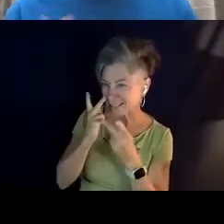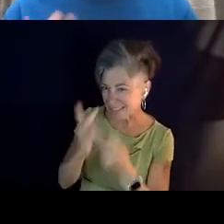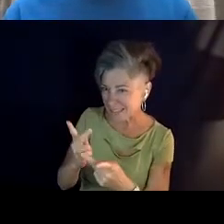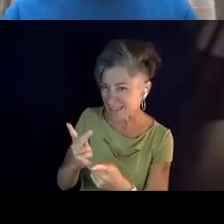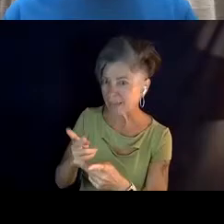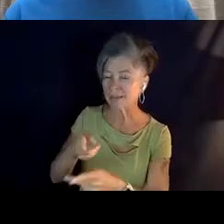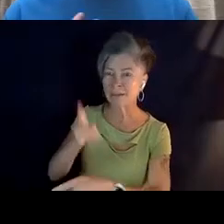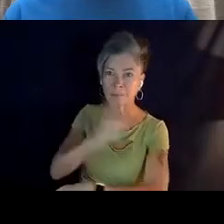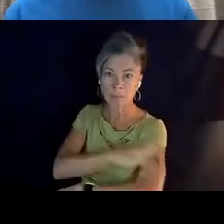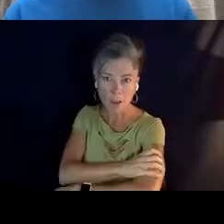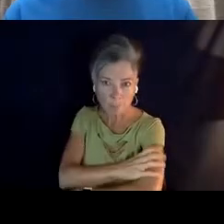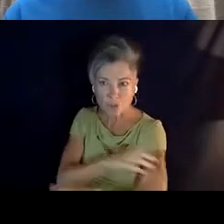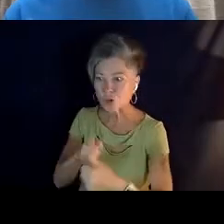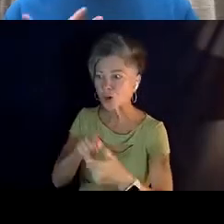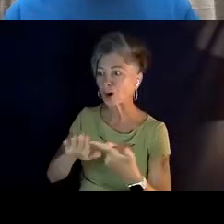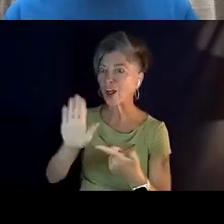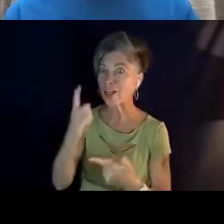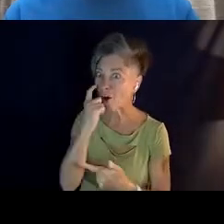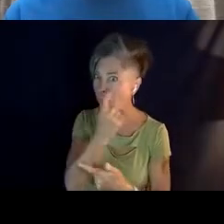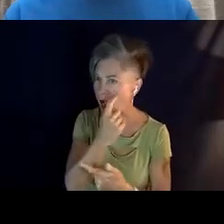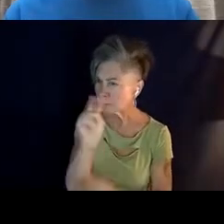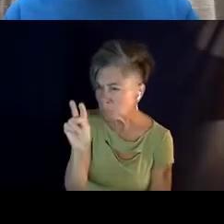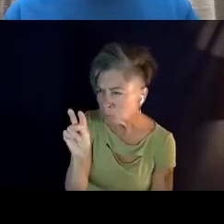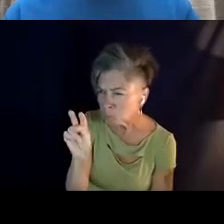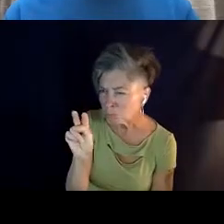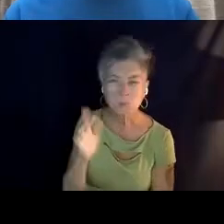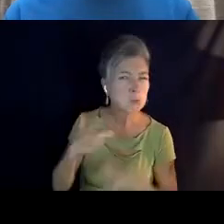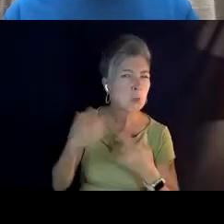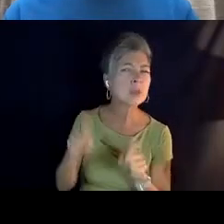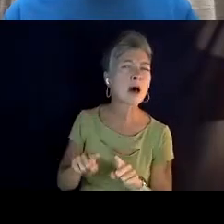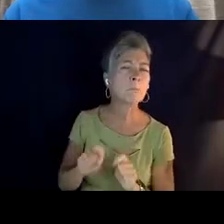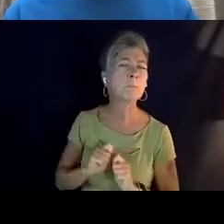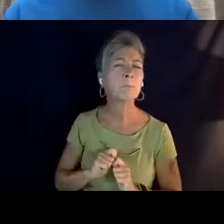"How are you feeling? How are you doing? Where are you at and does this continue to make sense